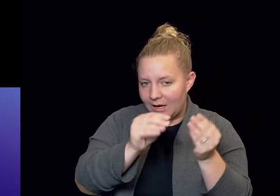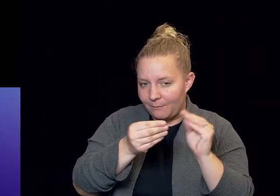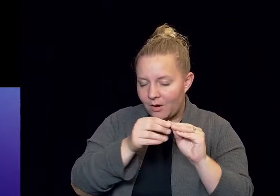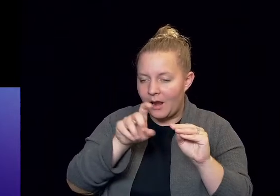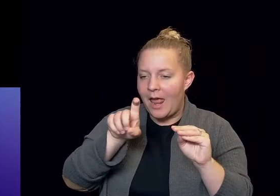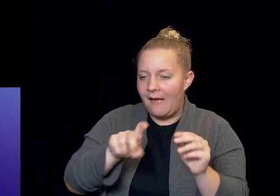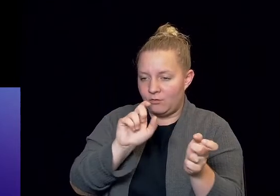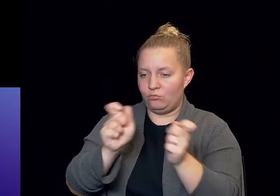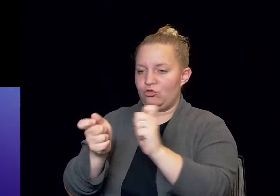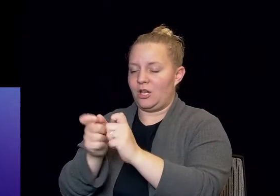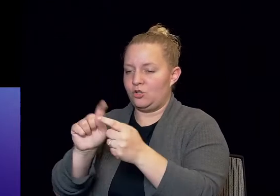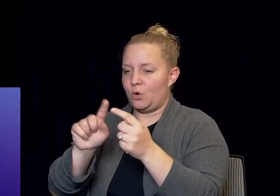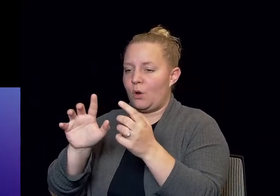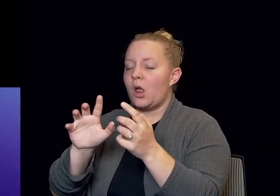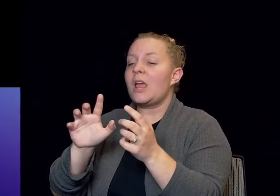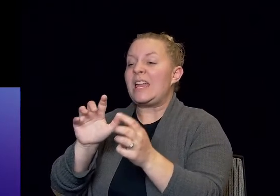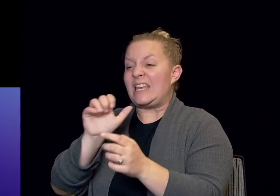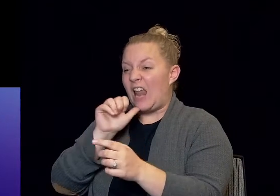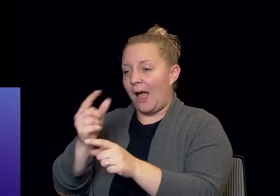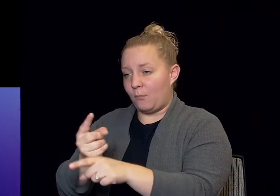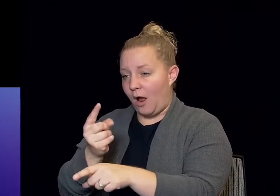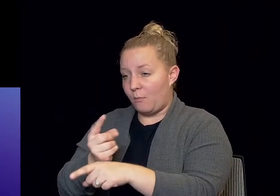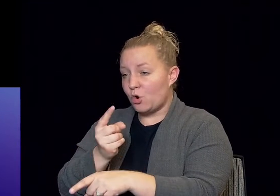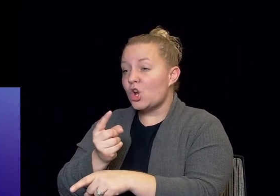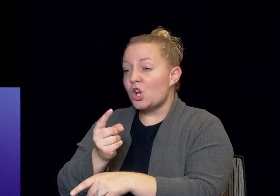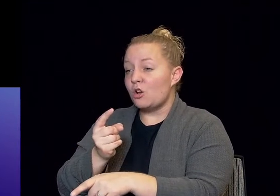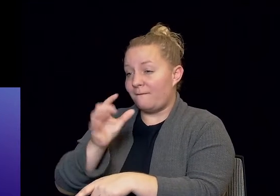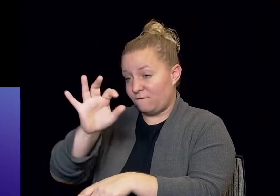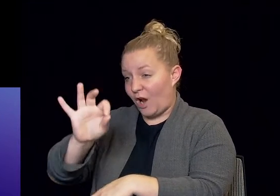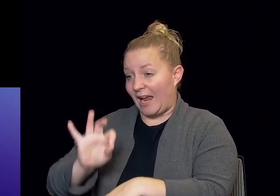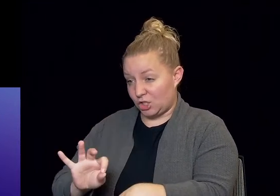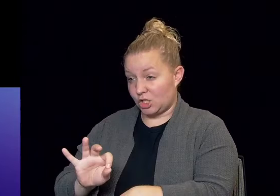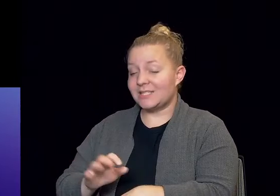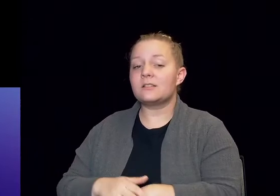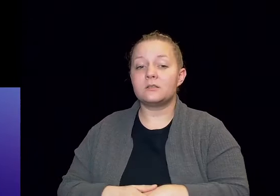otherwise you're going to get the incorrect answer. All right, now that we are here, I see